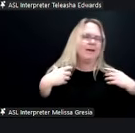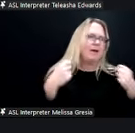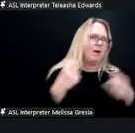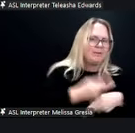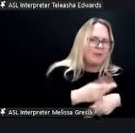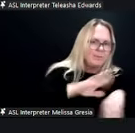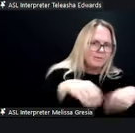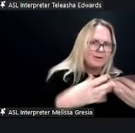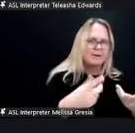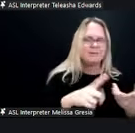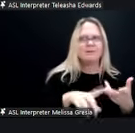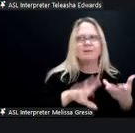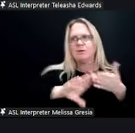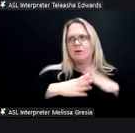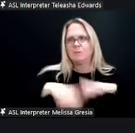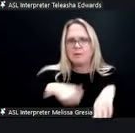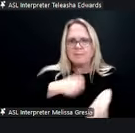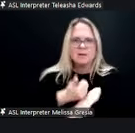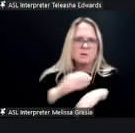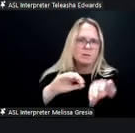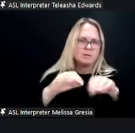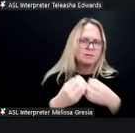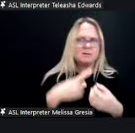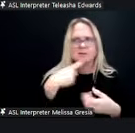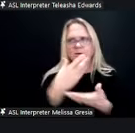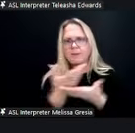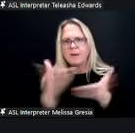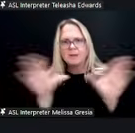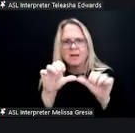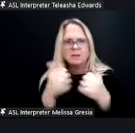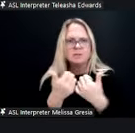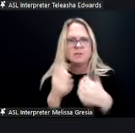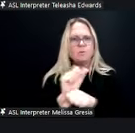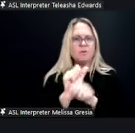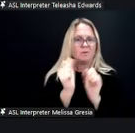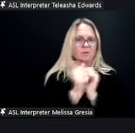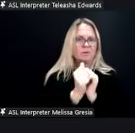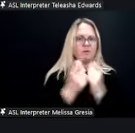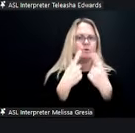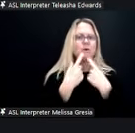community- based organizations, public agencies working together to achieve a shared goal. And I